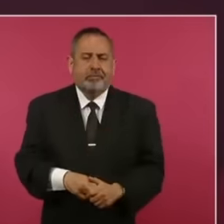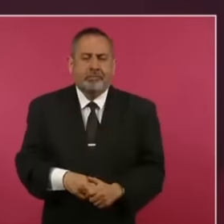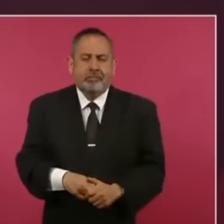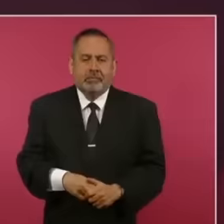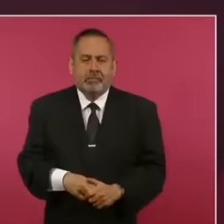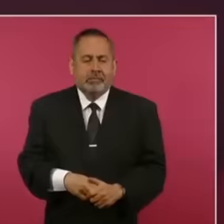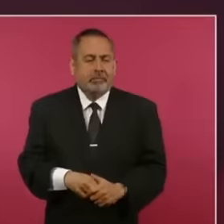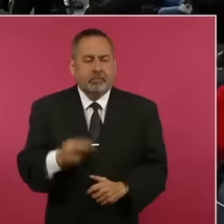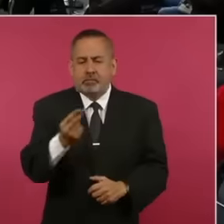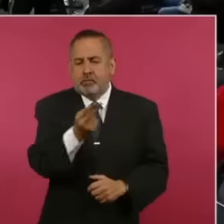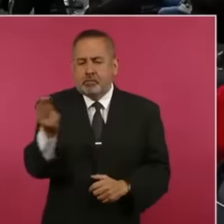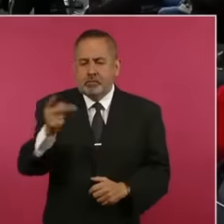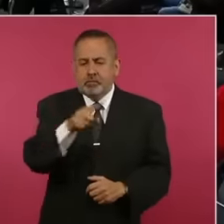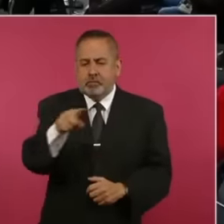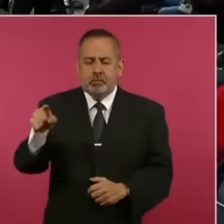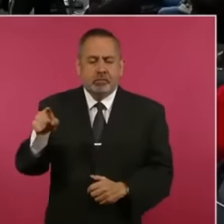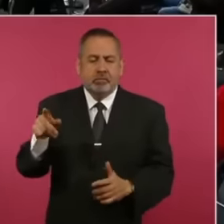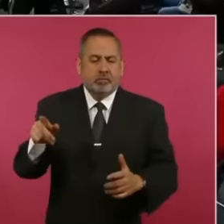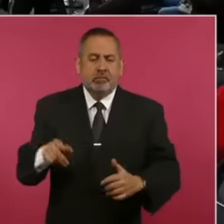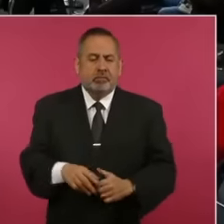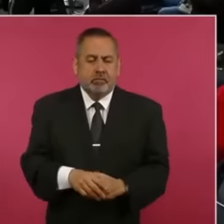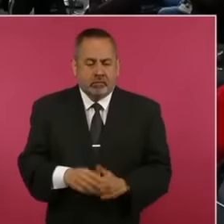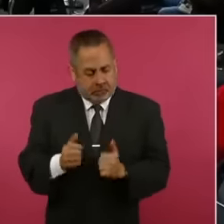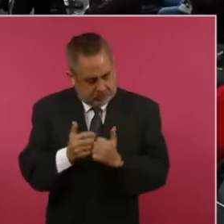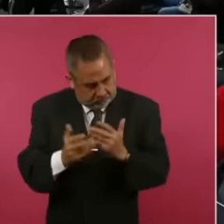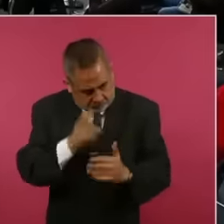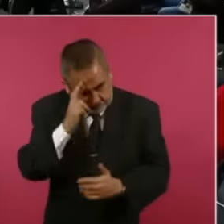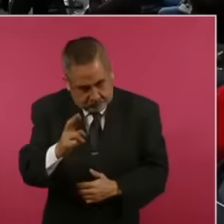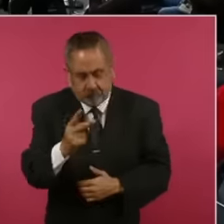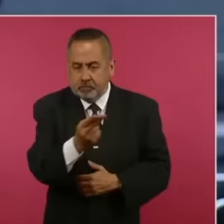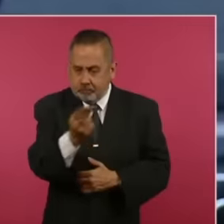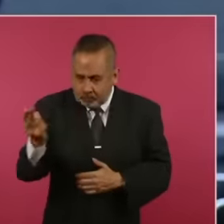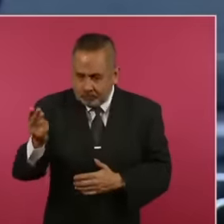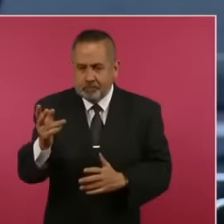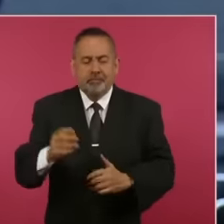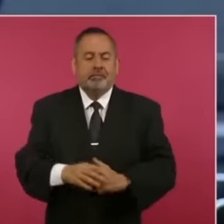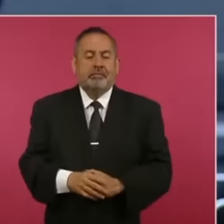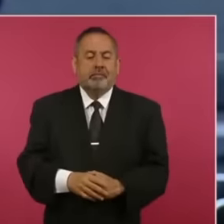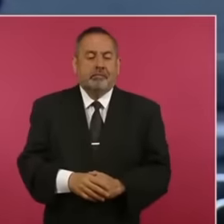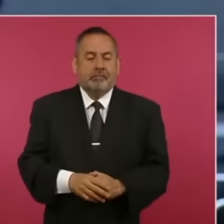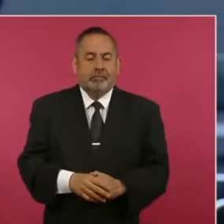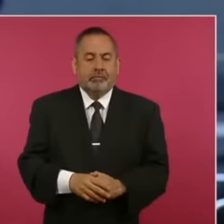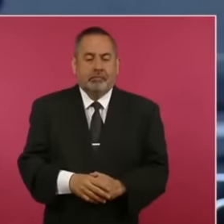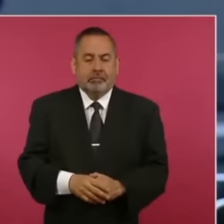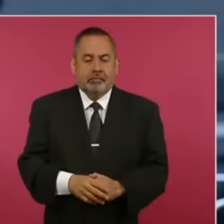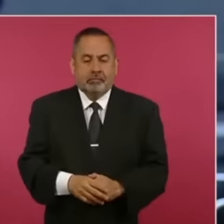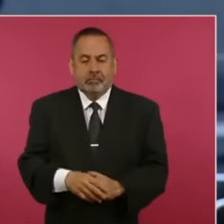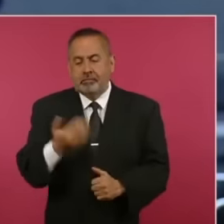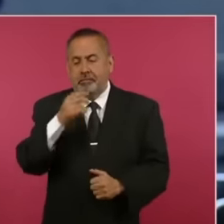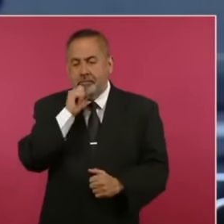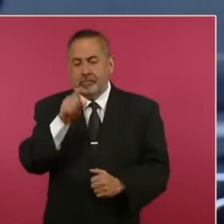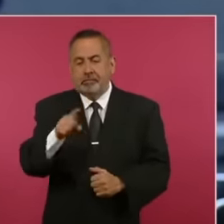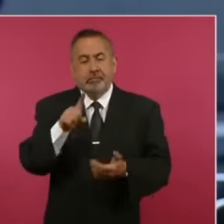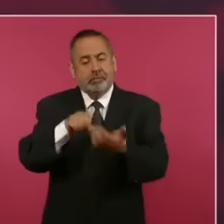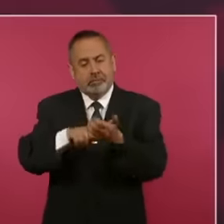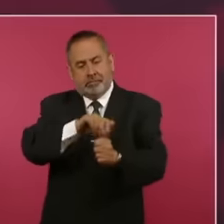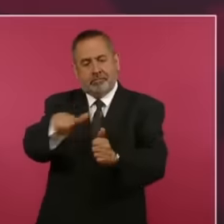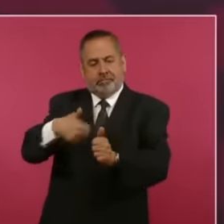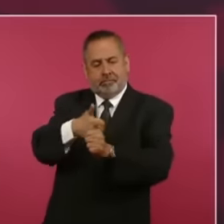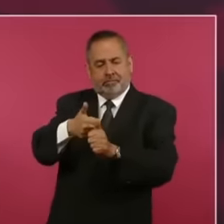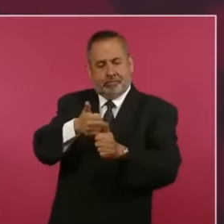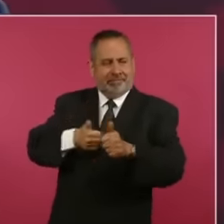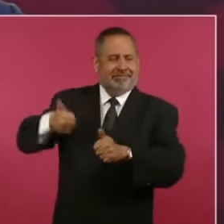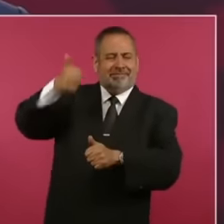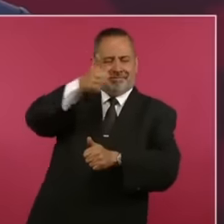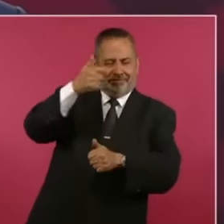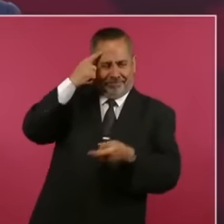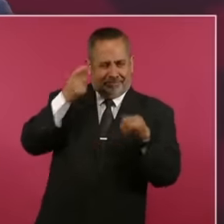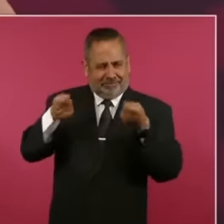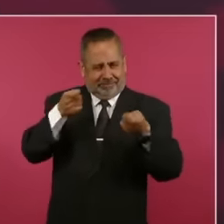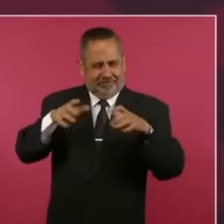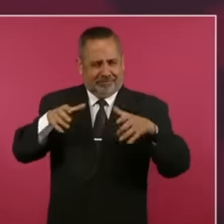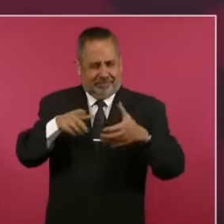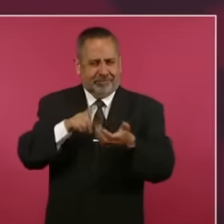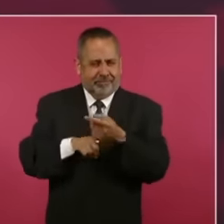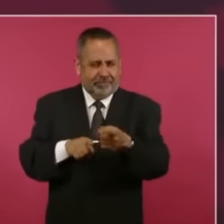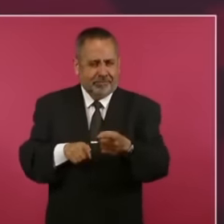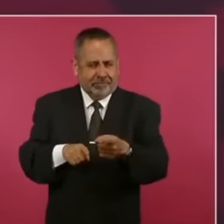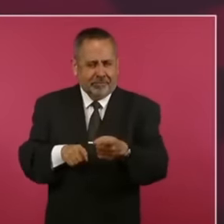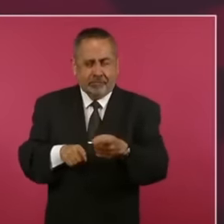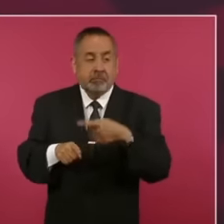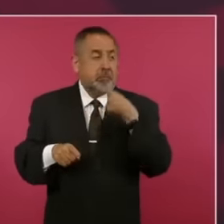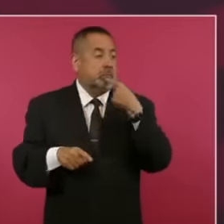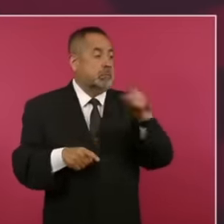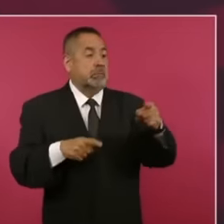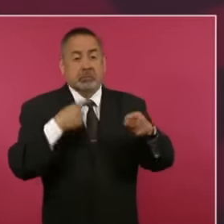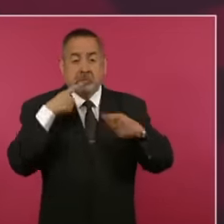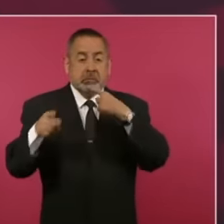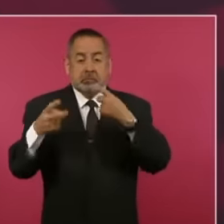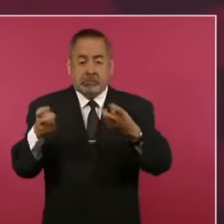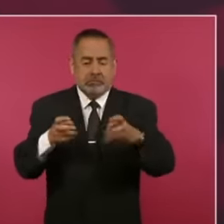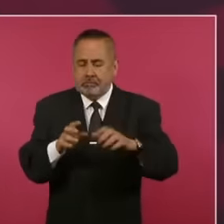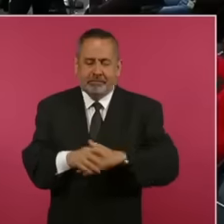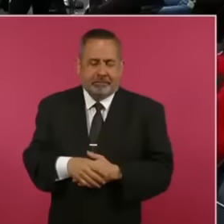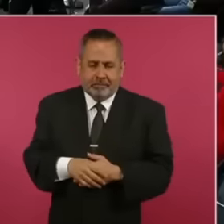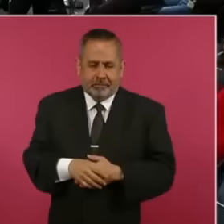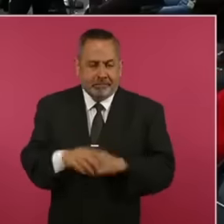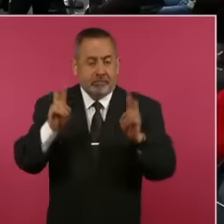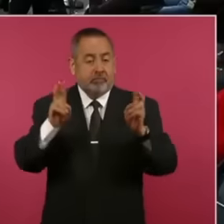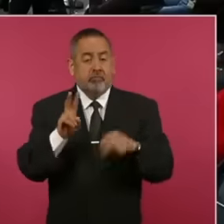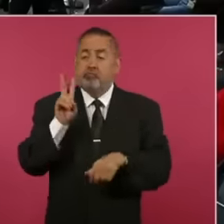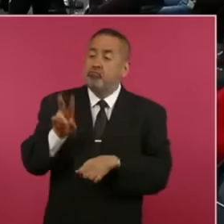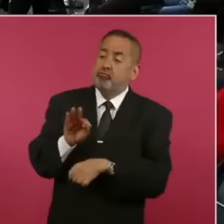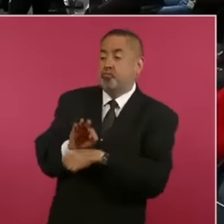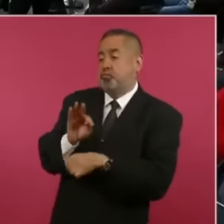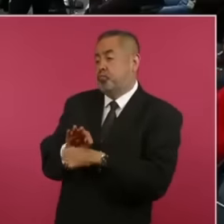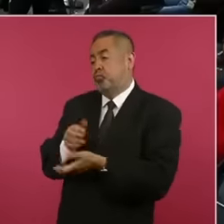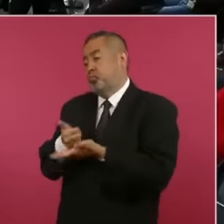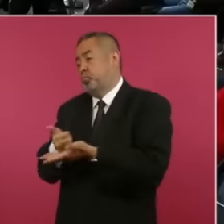with all due respect to this and especially to those who are behind these pseudo-environmental complaints